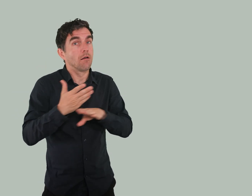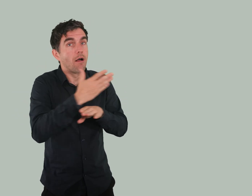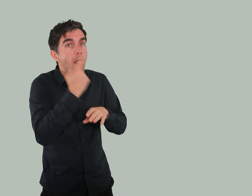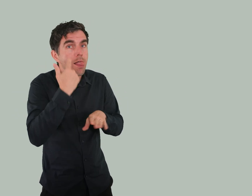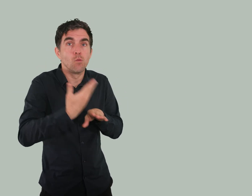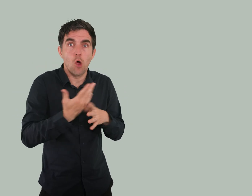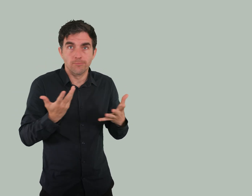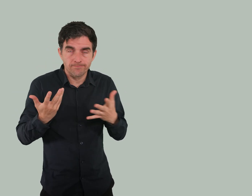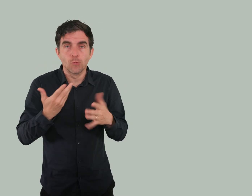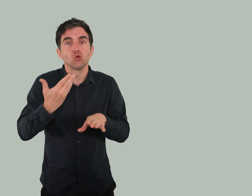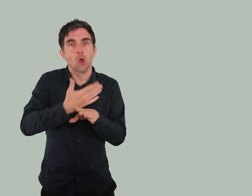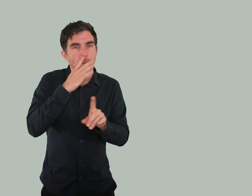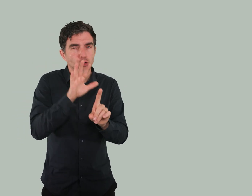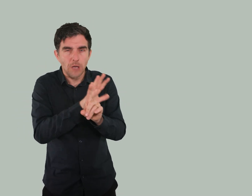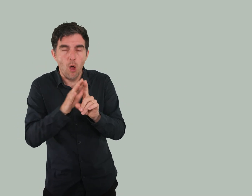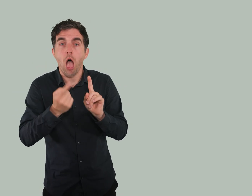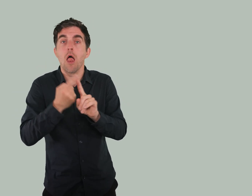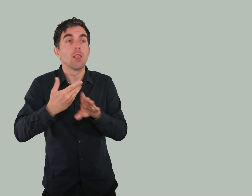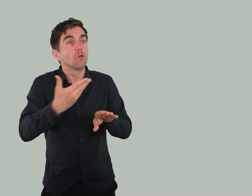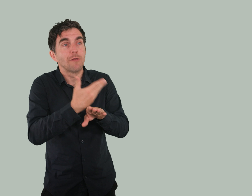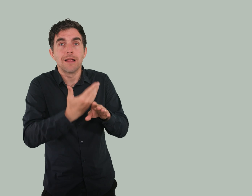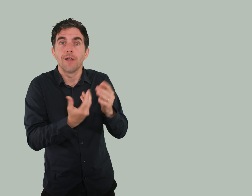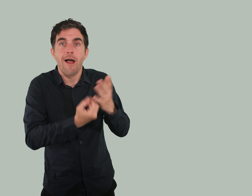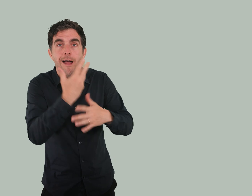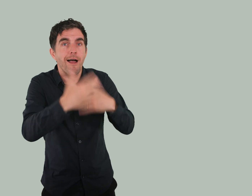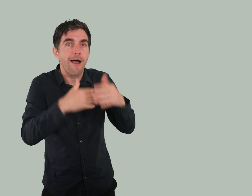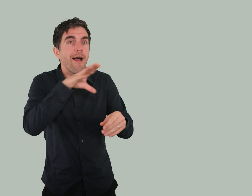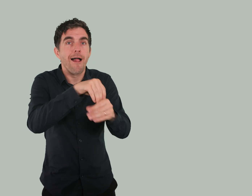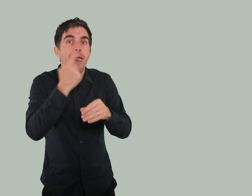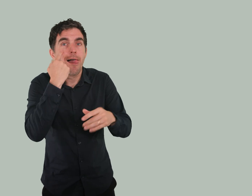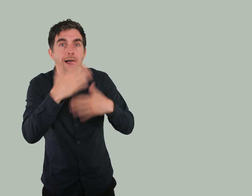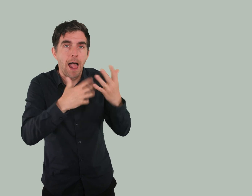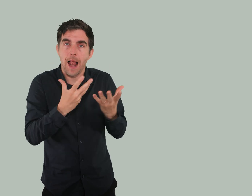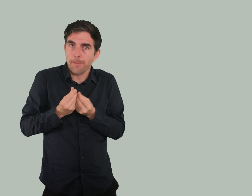to have taken part in workplace visits, job shadowing and other career-development activities